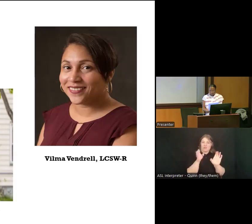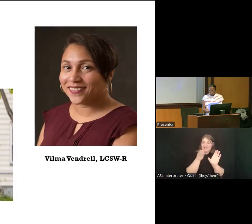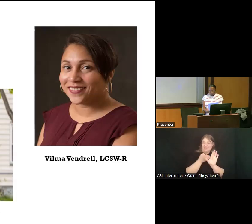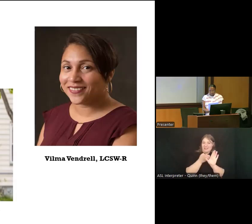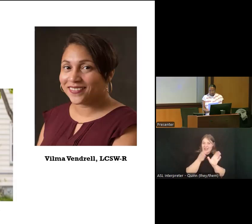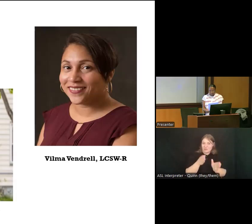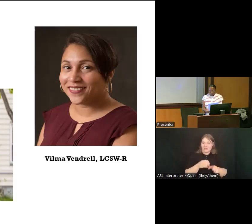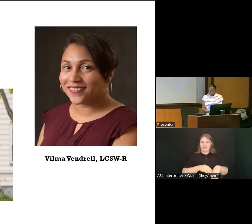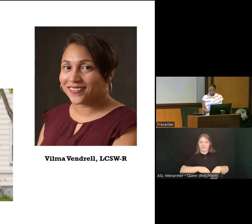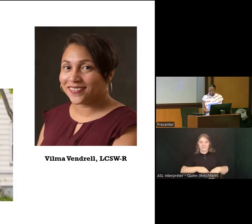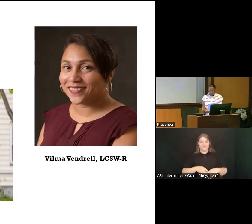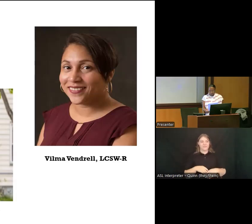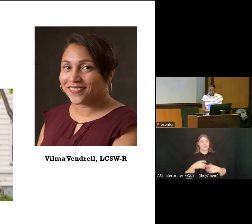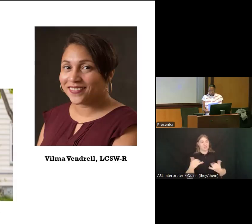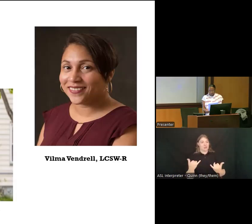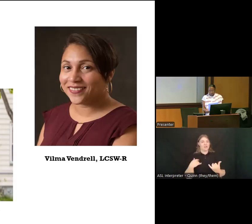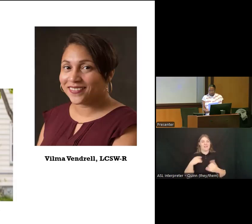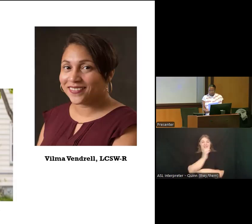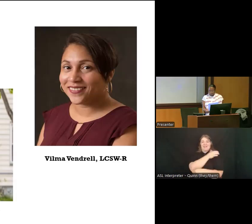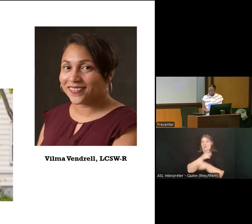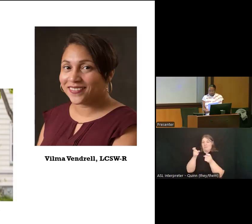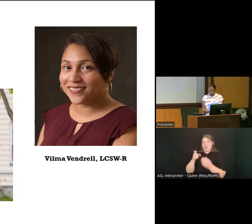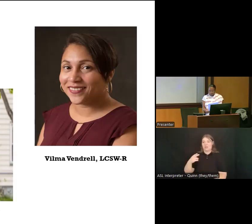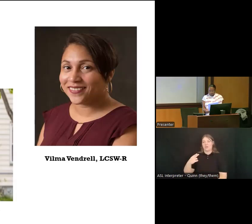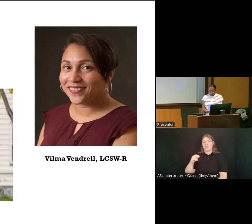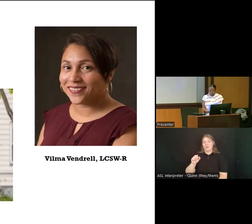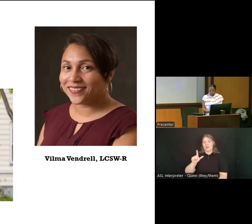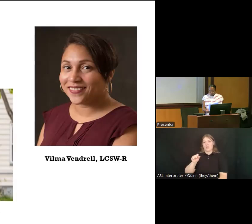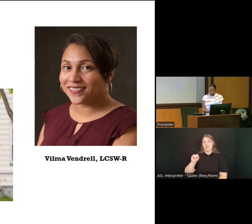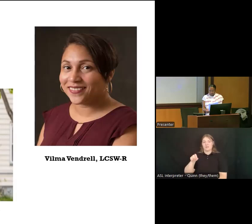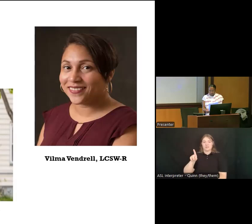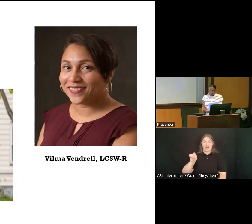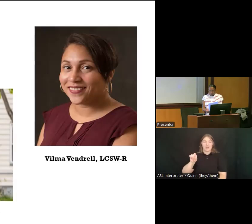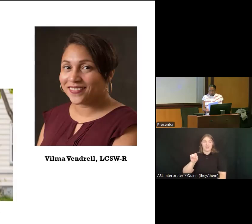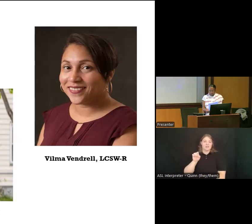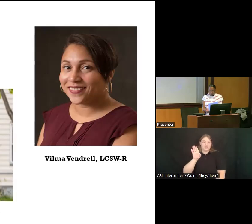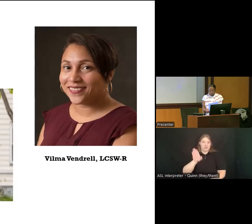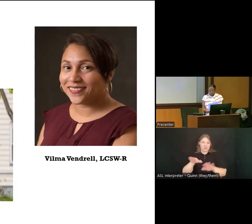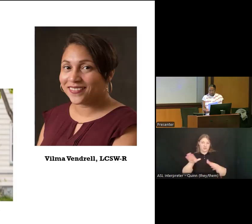serving as a clinical manager at Hillside children center where she leads the clinical team and